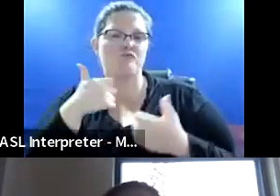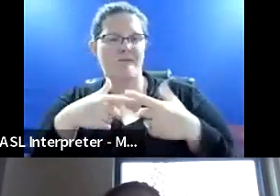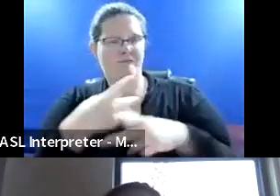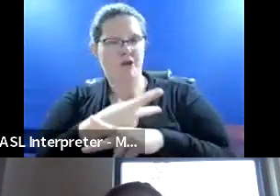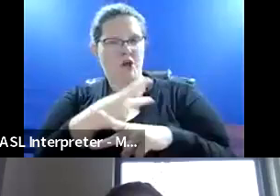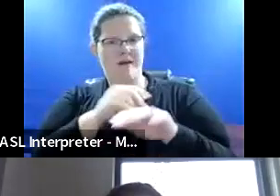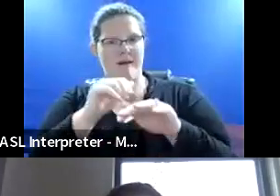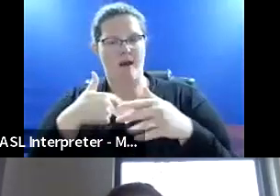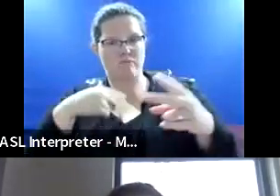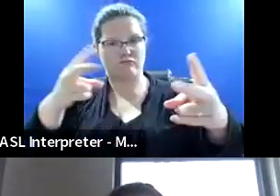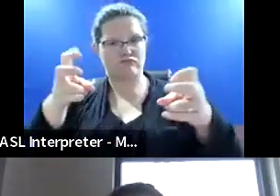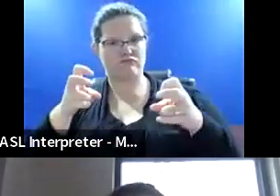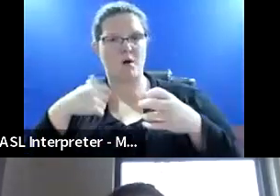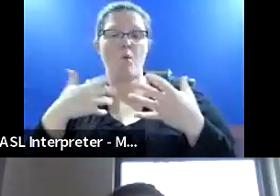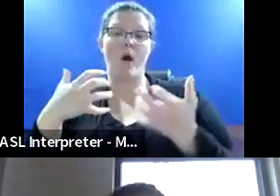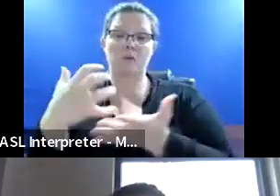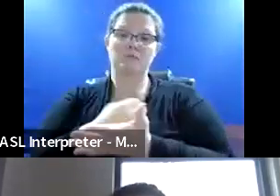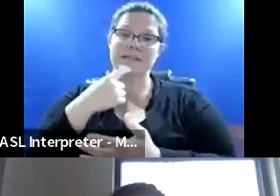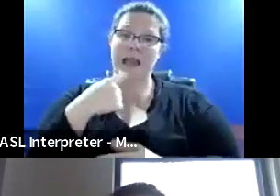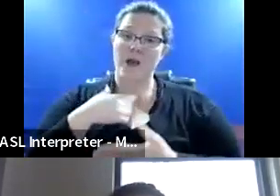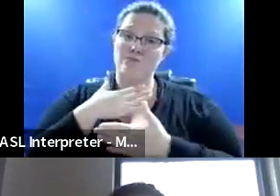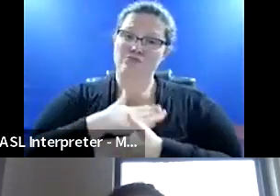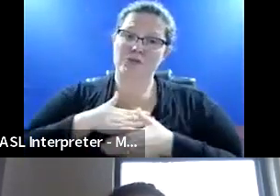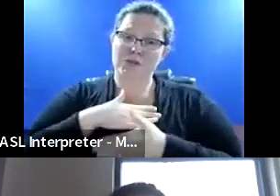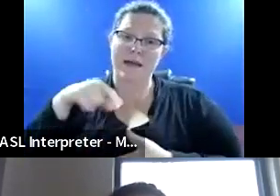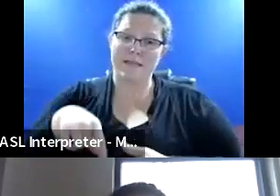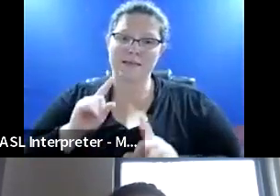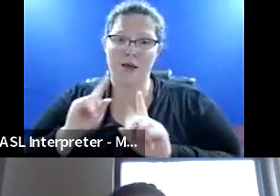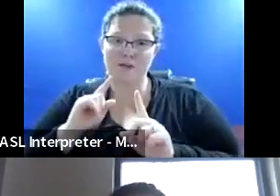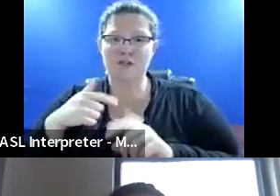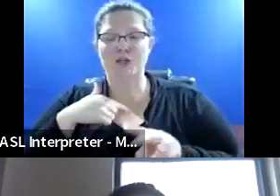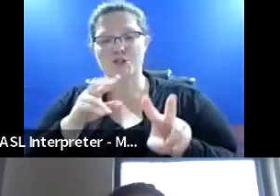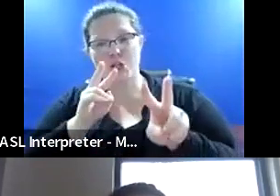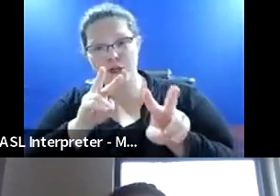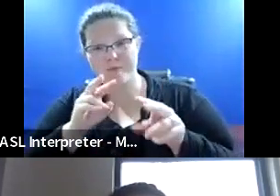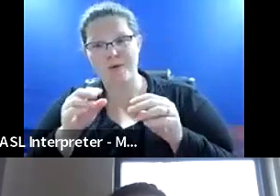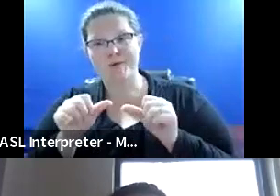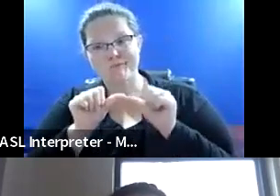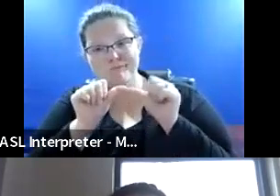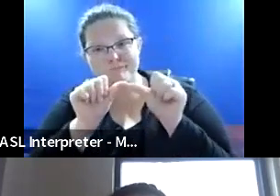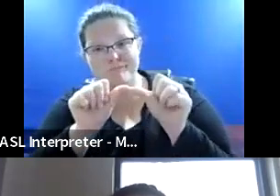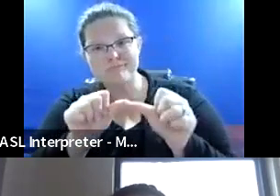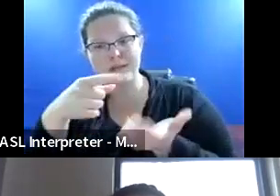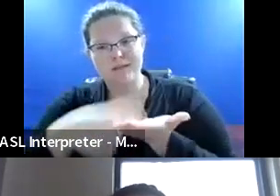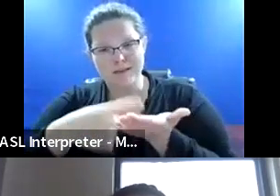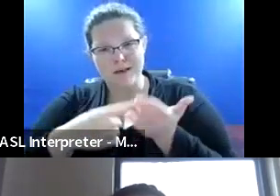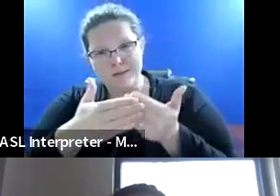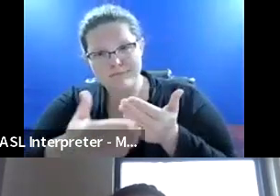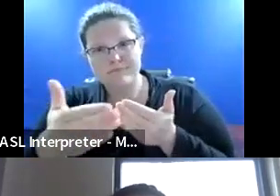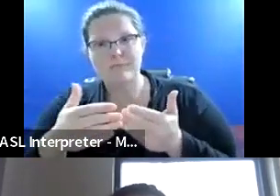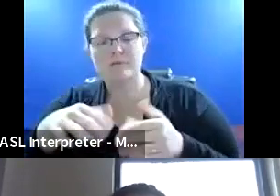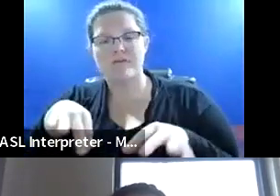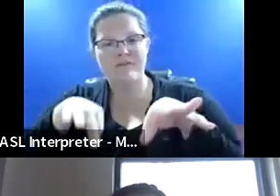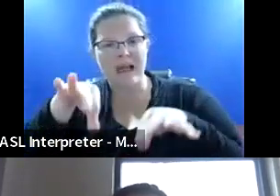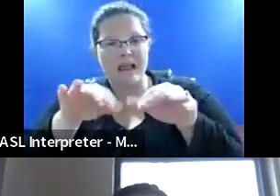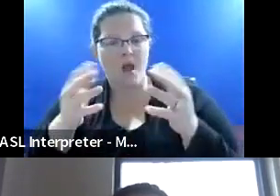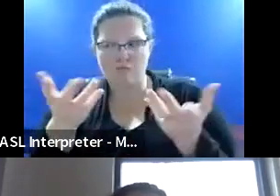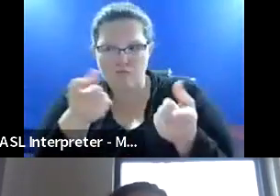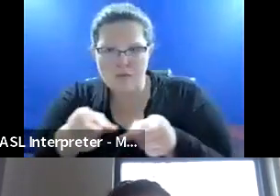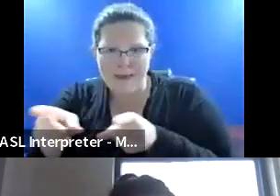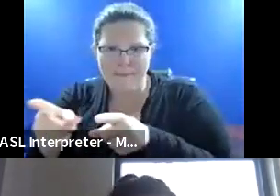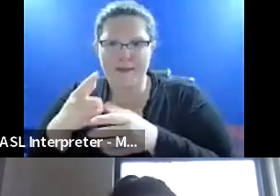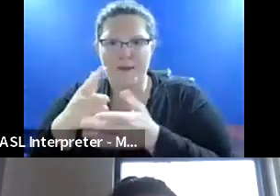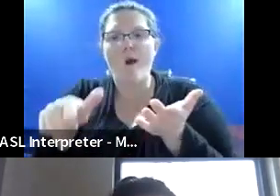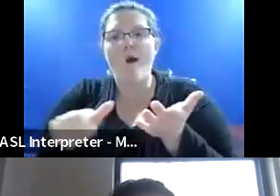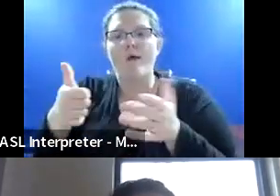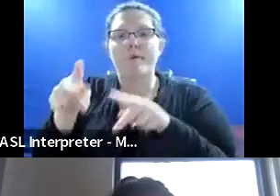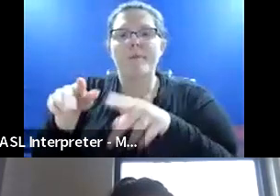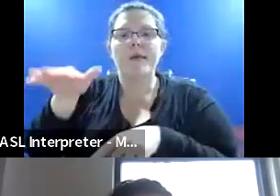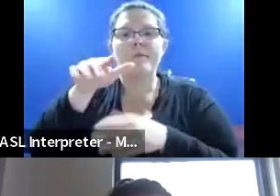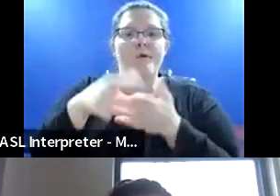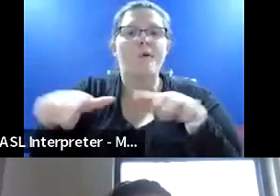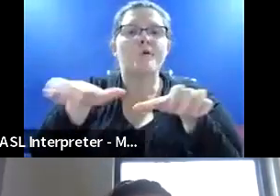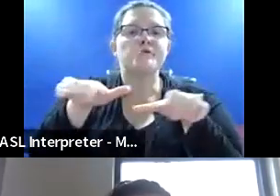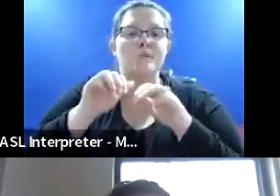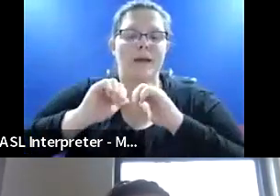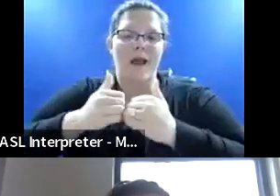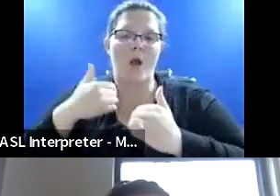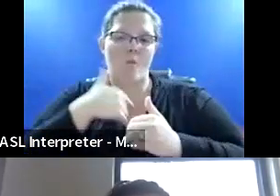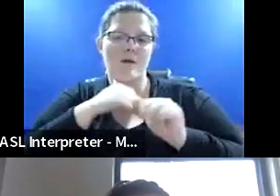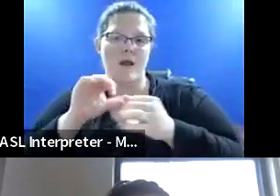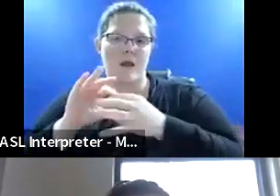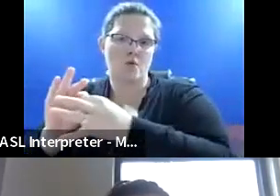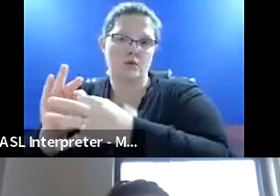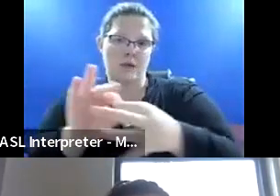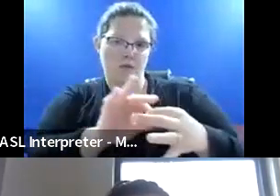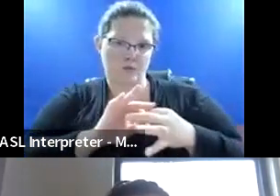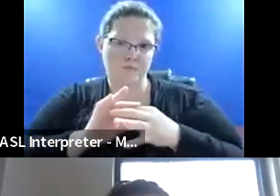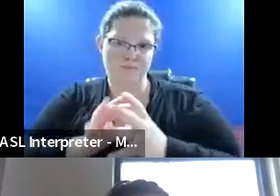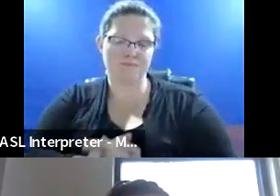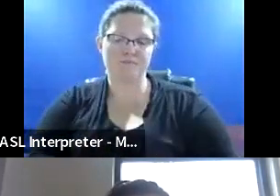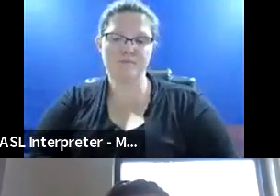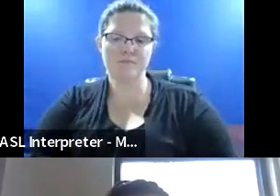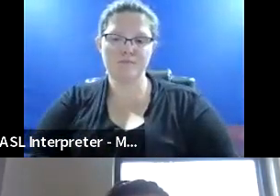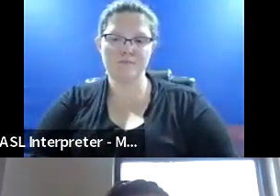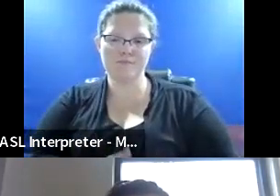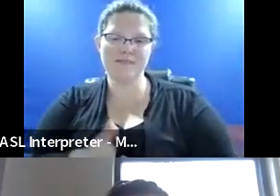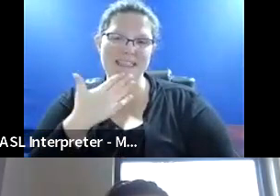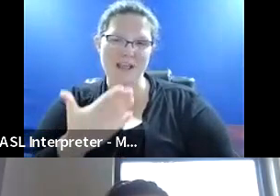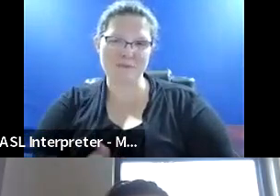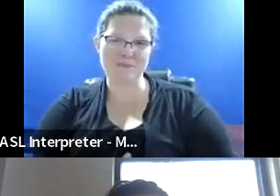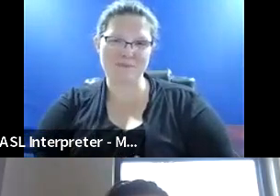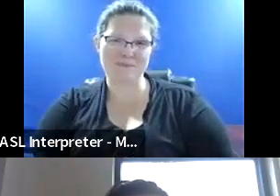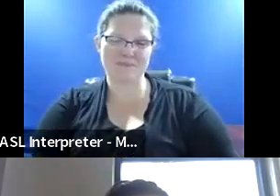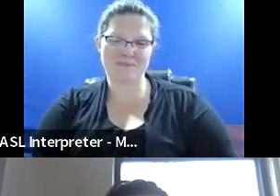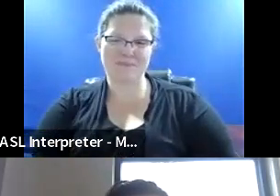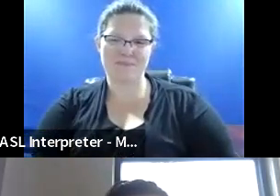AND THEN TWO, OR THREE, HOW TO MAKE PLANS FOR PEOPLE RETURNING TO THIS SIDE OF THE WALL, TO RETURNING TO COMMUNITIES, RETURNING TO PLACES TO SEEK JOBS, TO CONTINUE THEIR EDUCATION AND THINGS LIKE THAT.